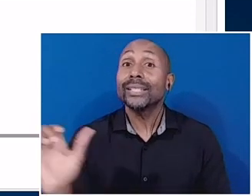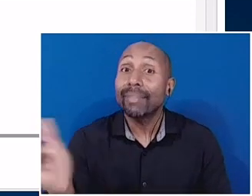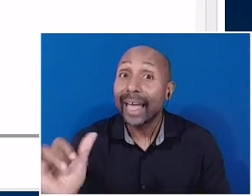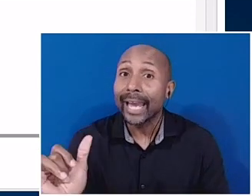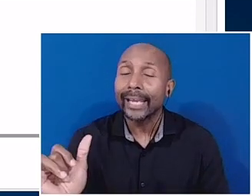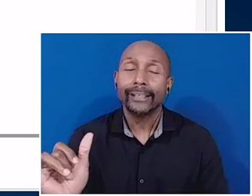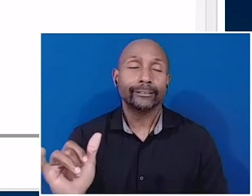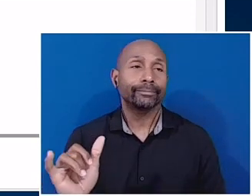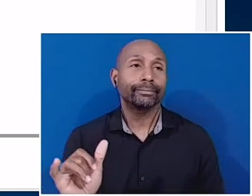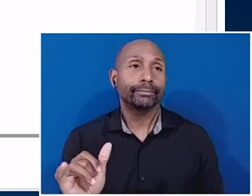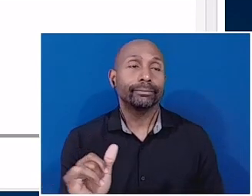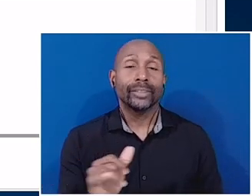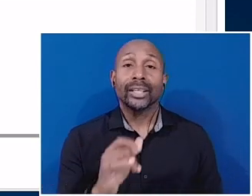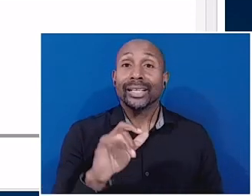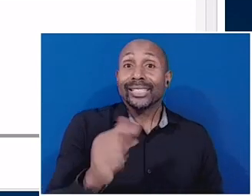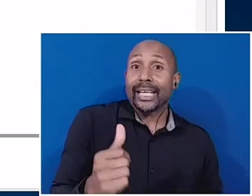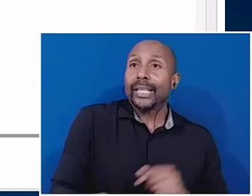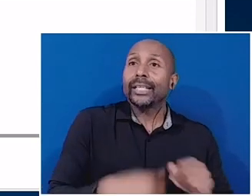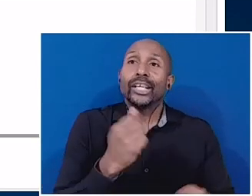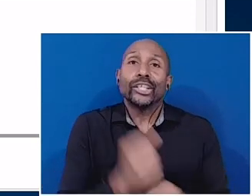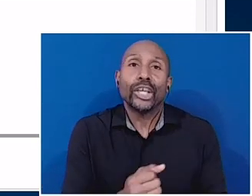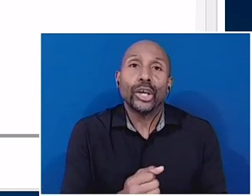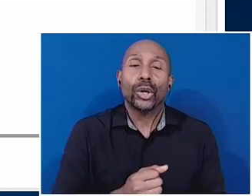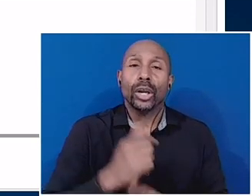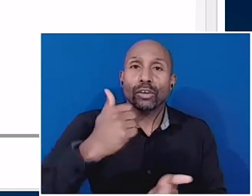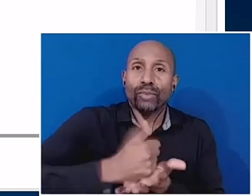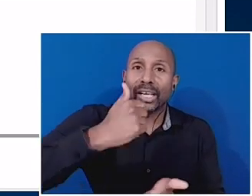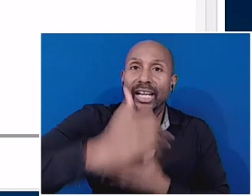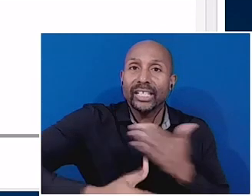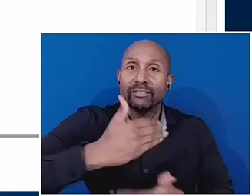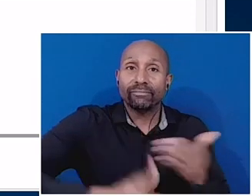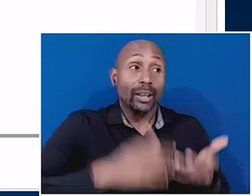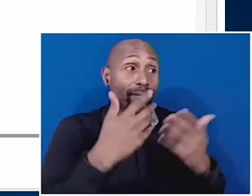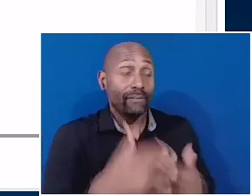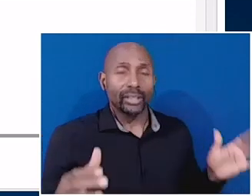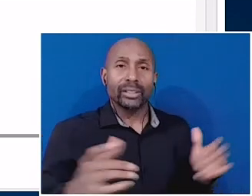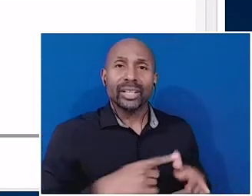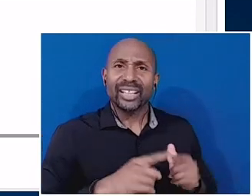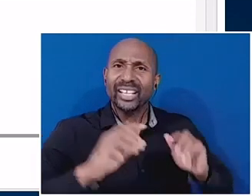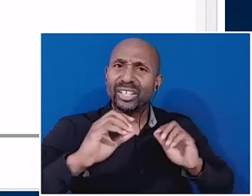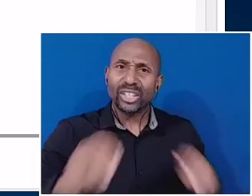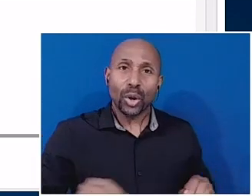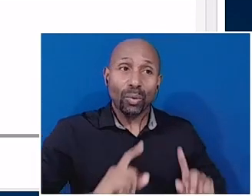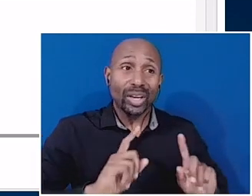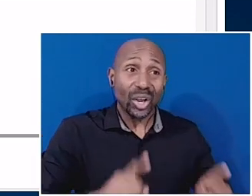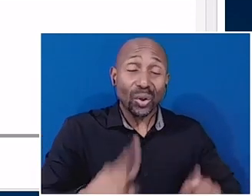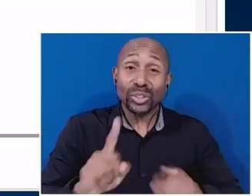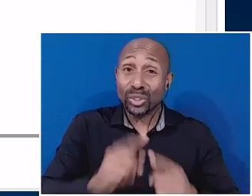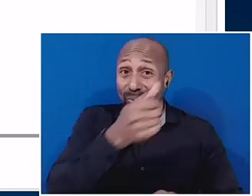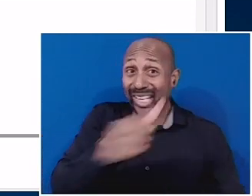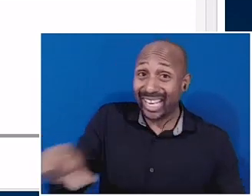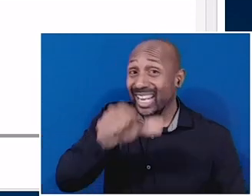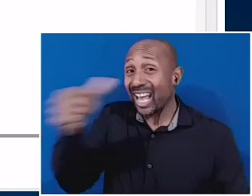ten-year accreditation cycle, nobody gets no- none of these additional locations gets a site visit conducted.